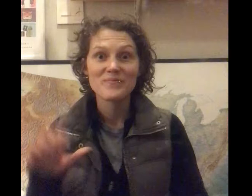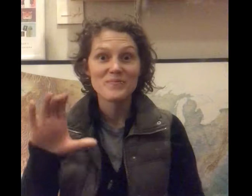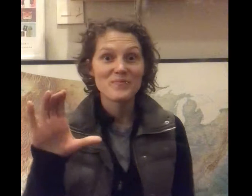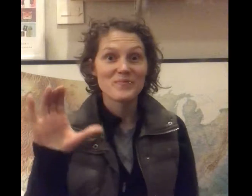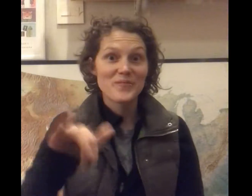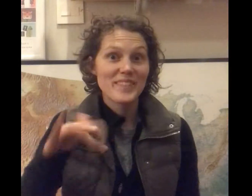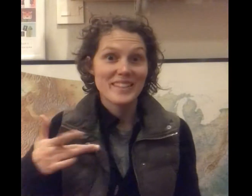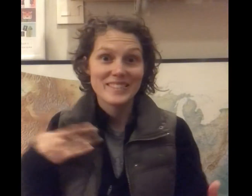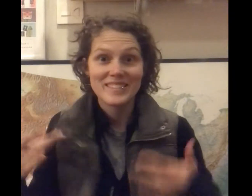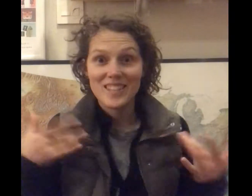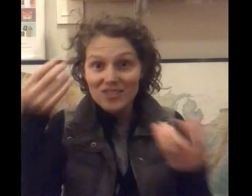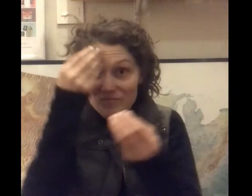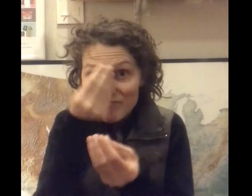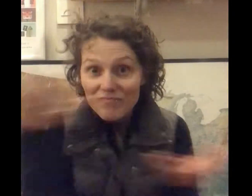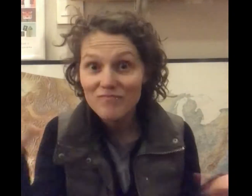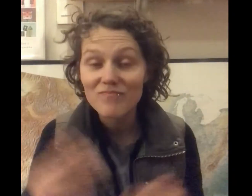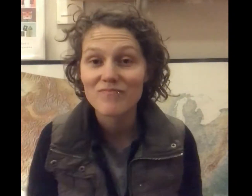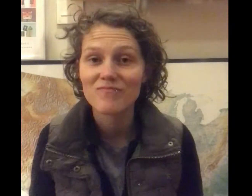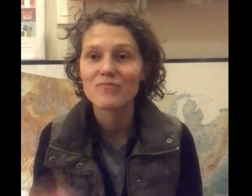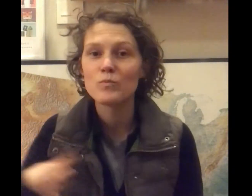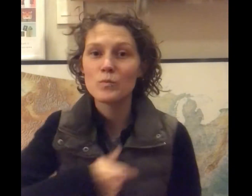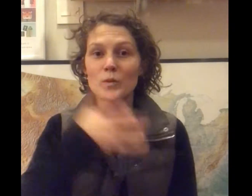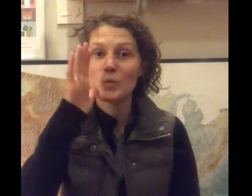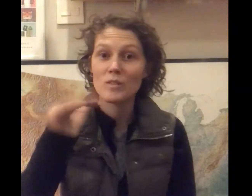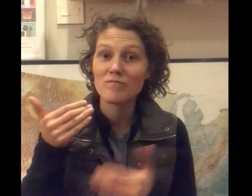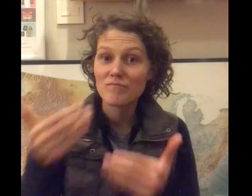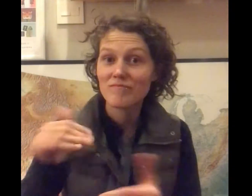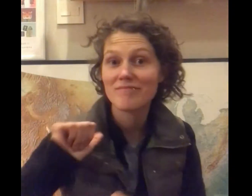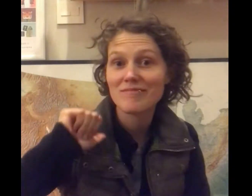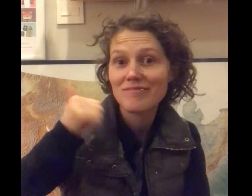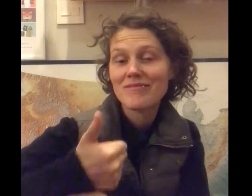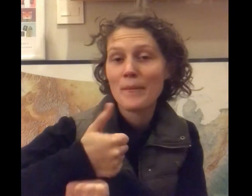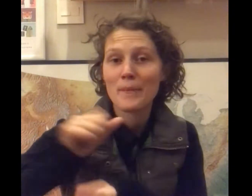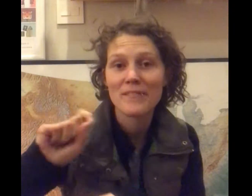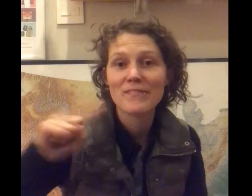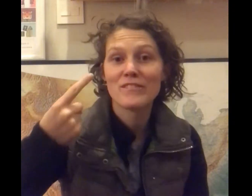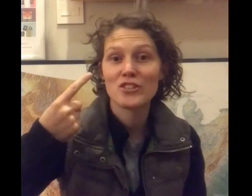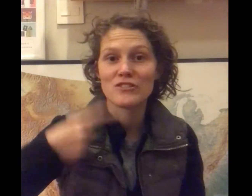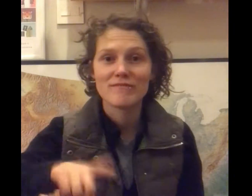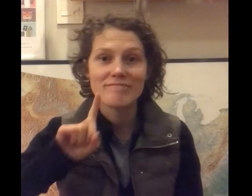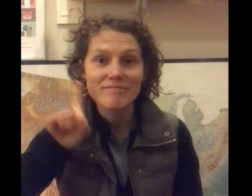CorpsTHAT is excited to announce That we are setting up the first ever